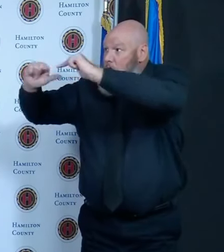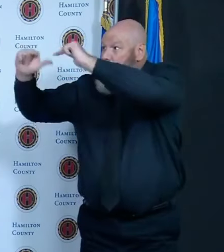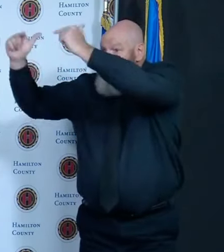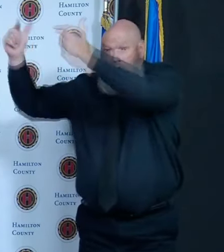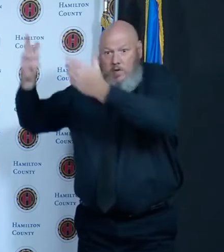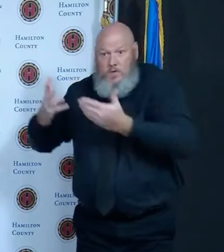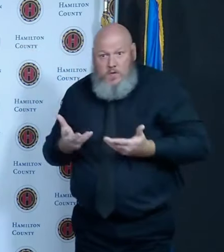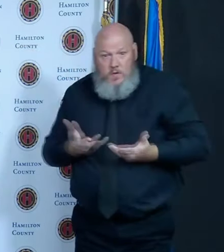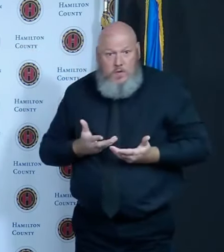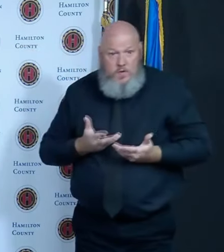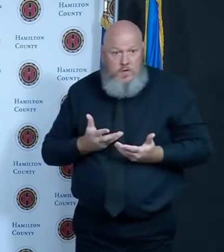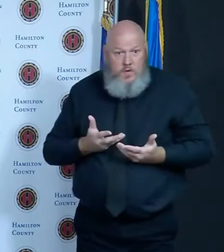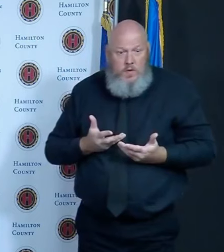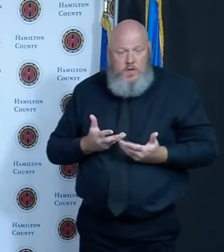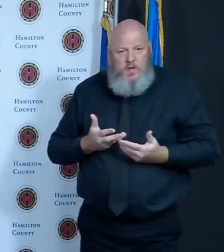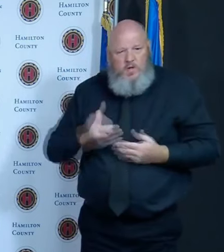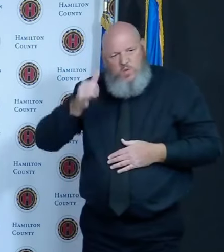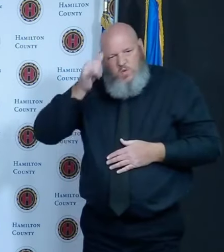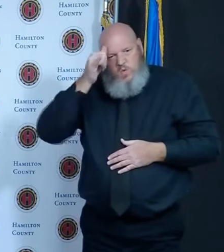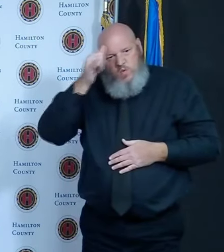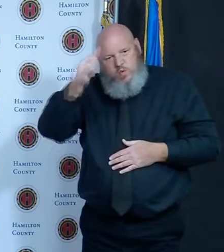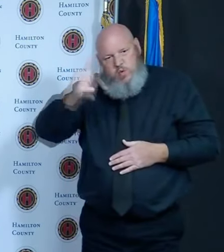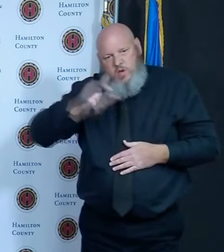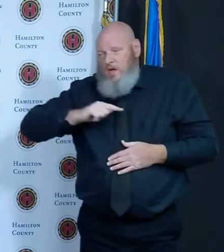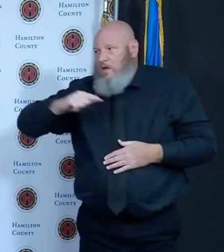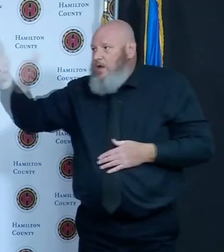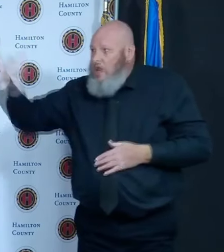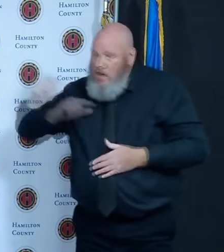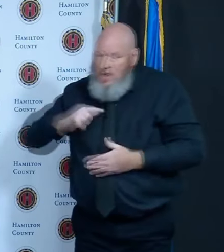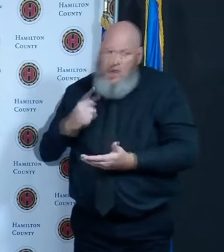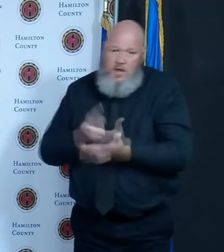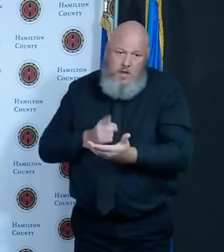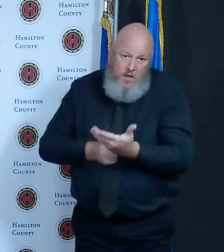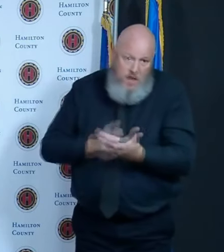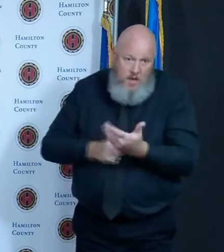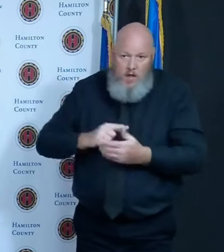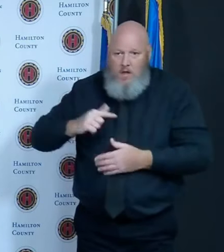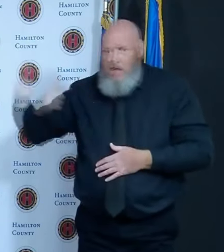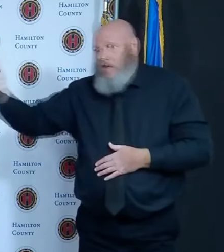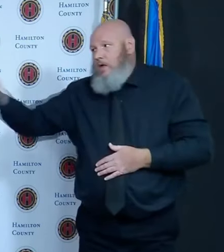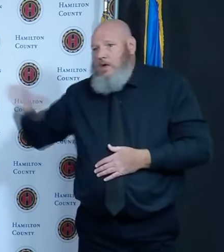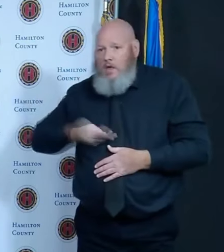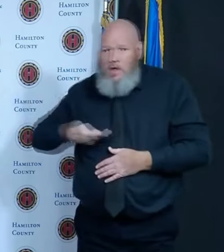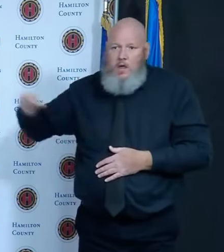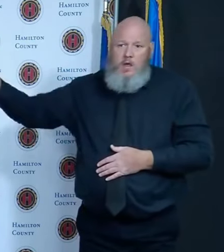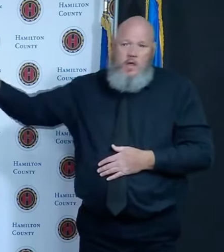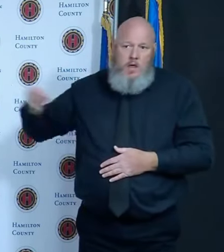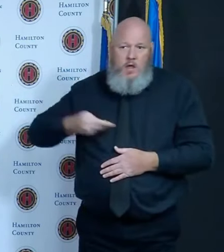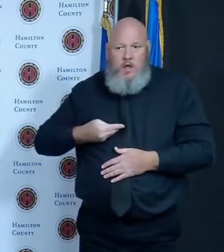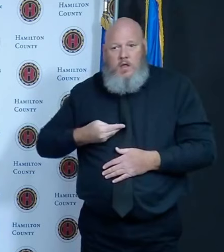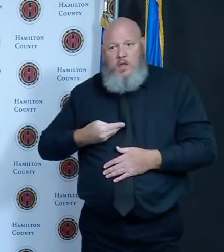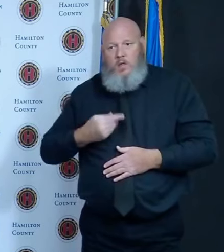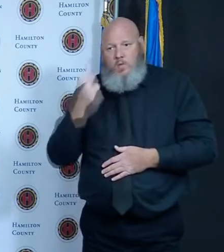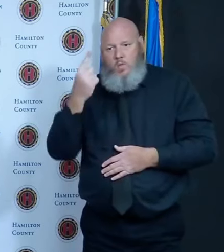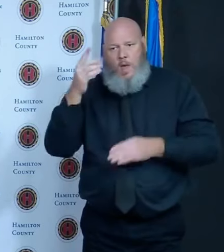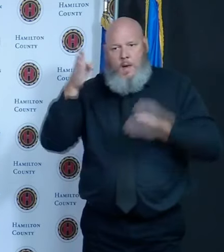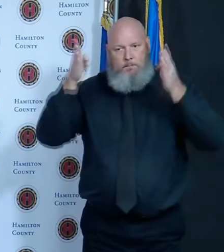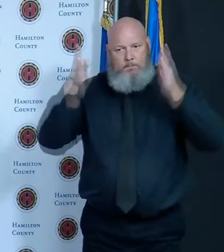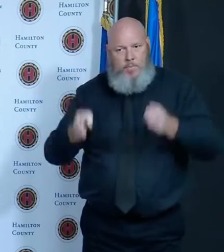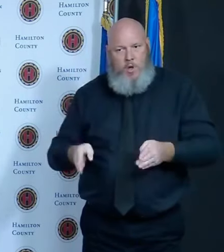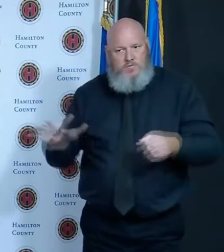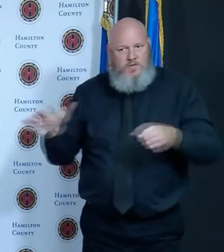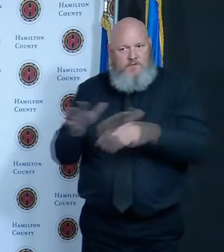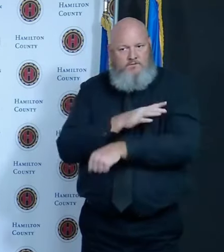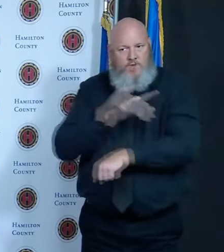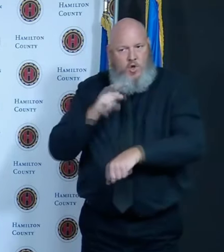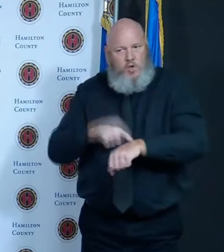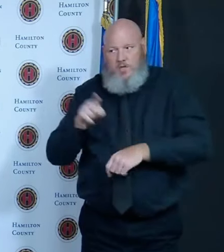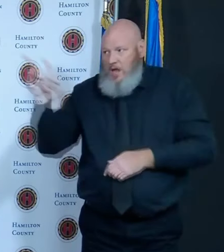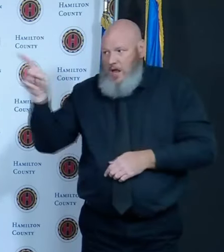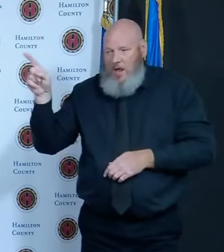we have had one person just dedicate their time to getting all that is necessary